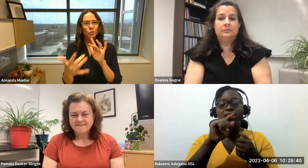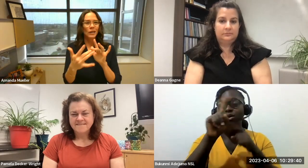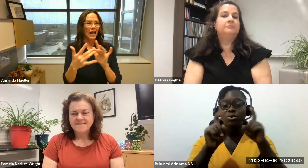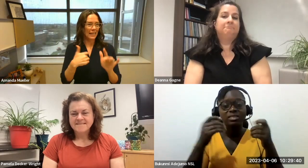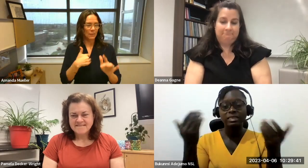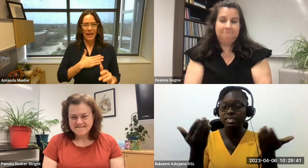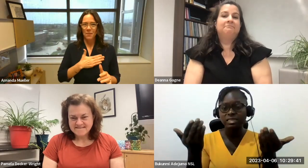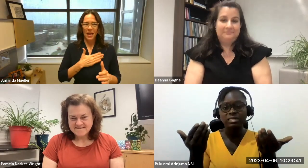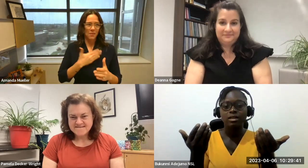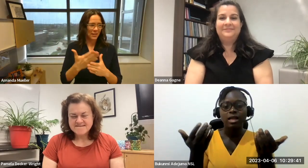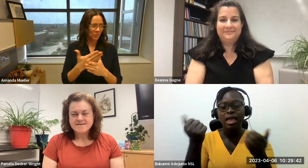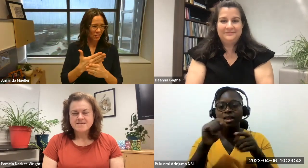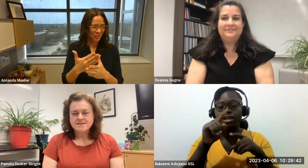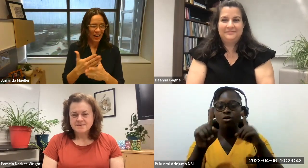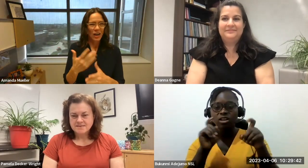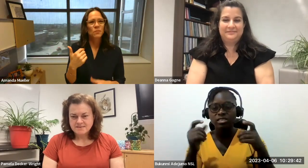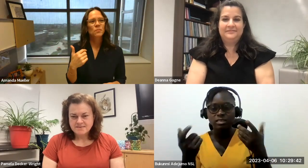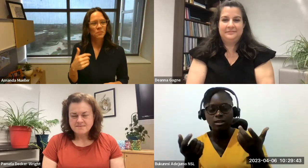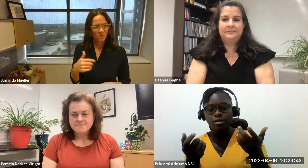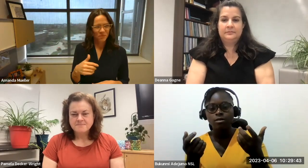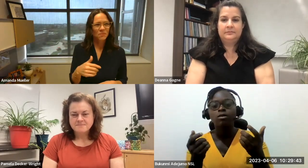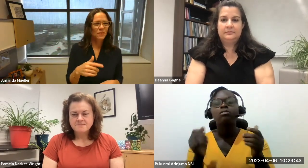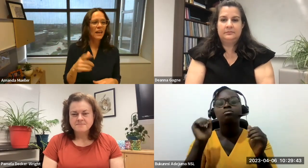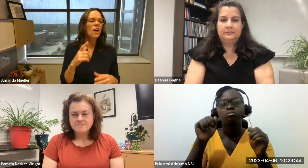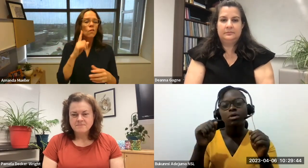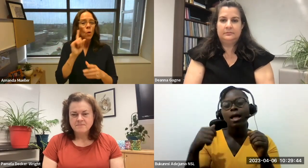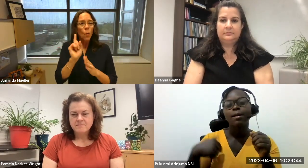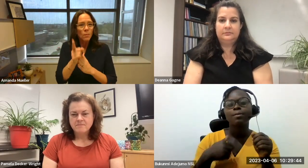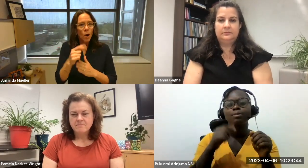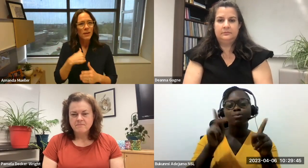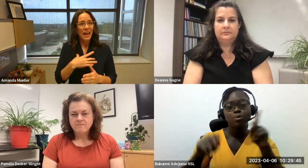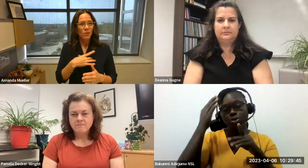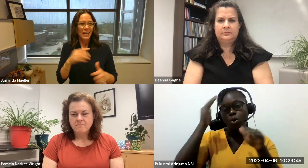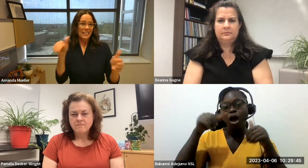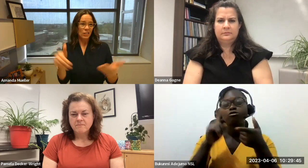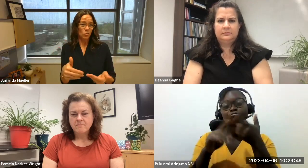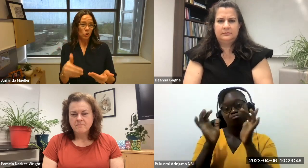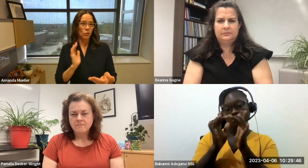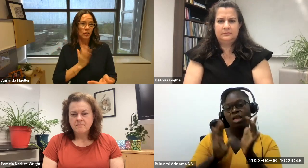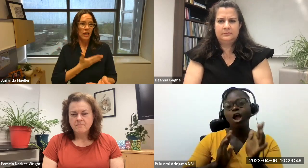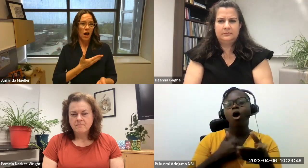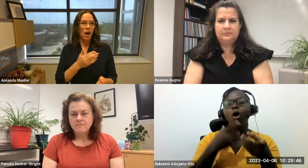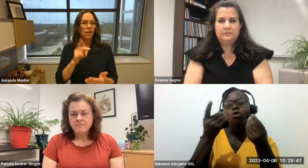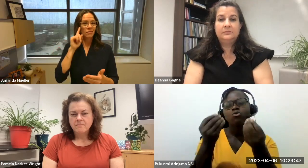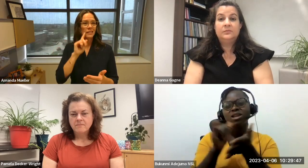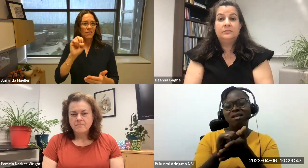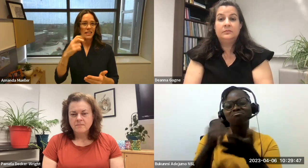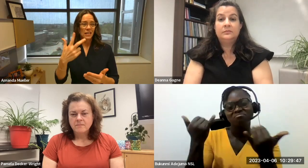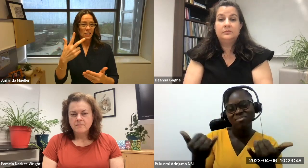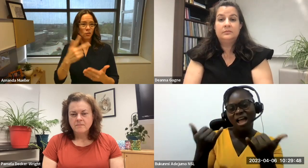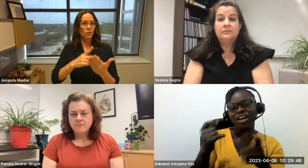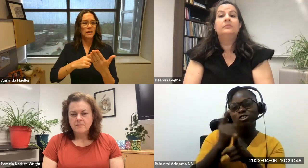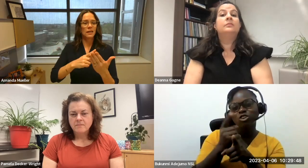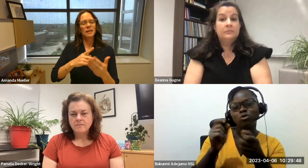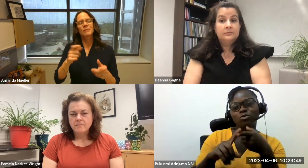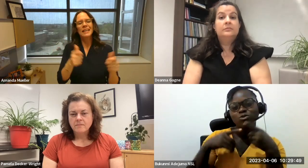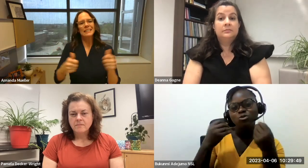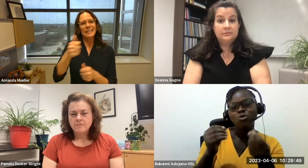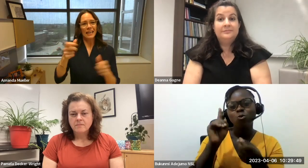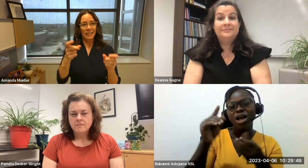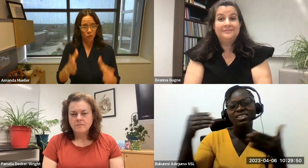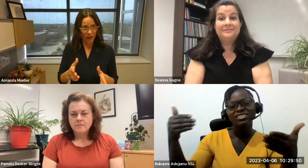Any questions you have to us, though at this point I just want to do one introduction within our